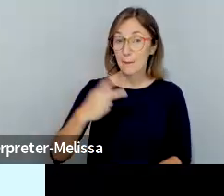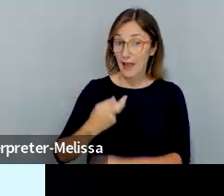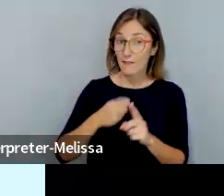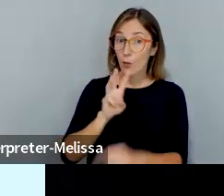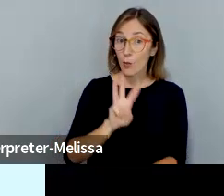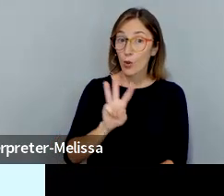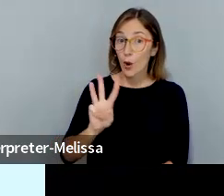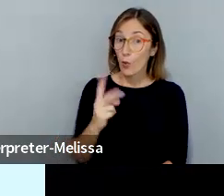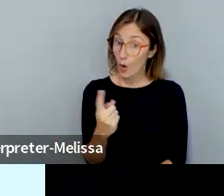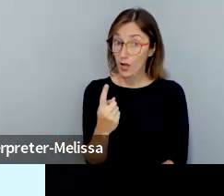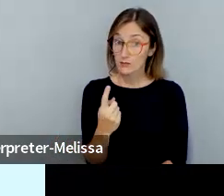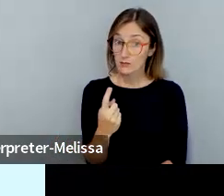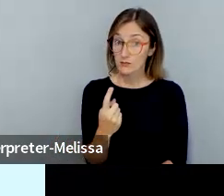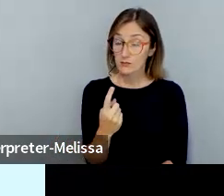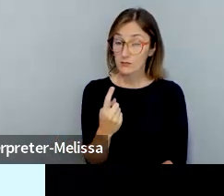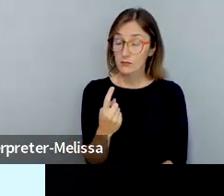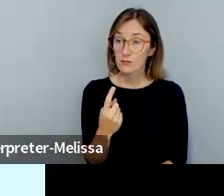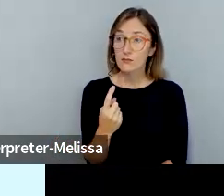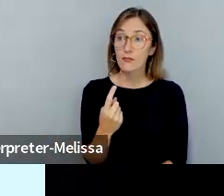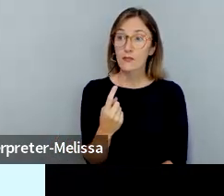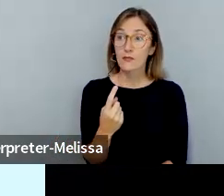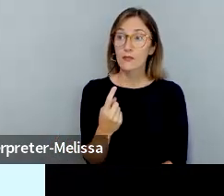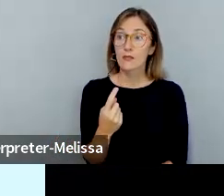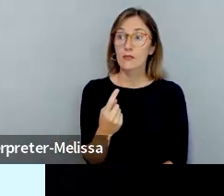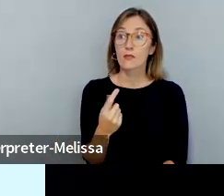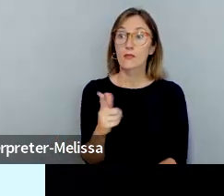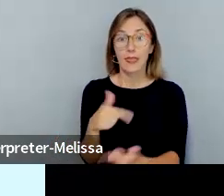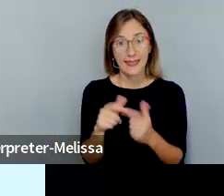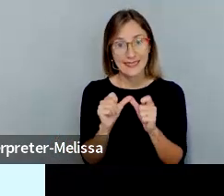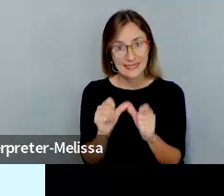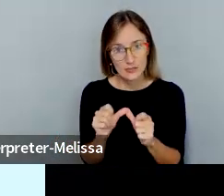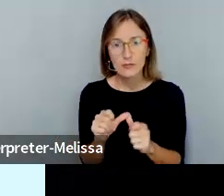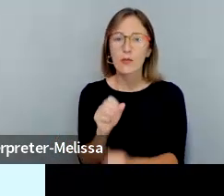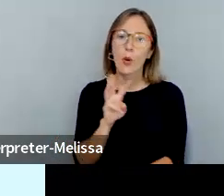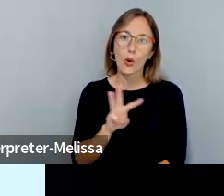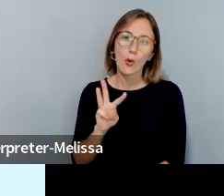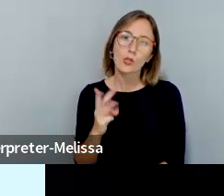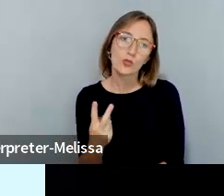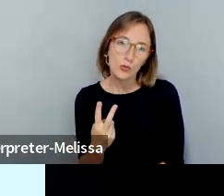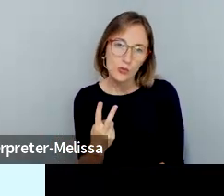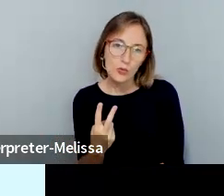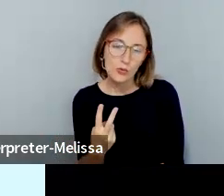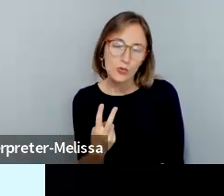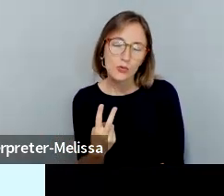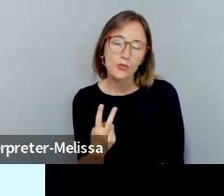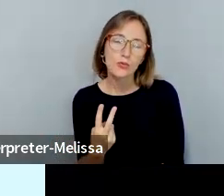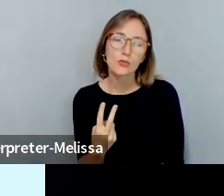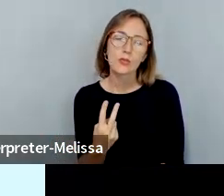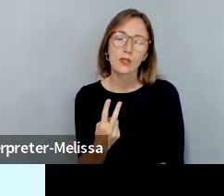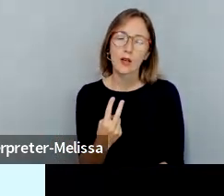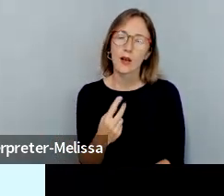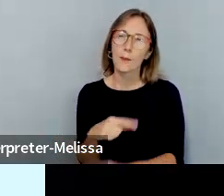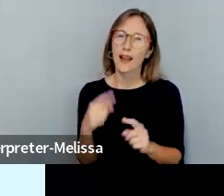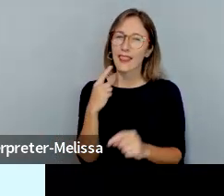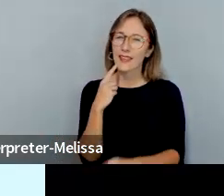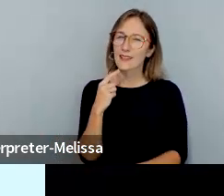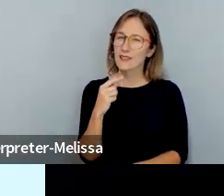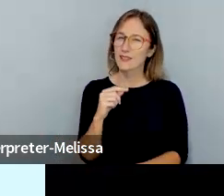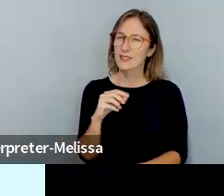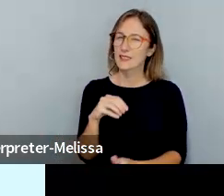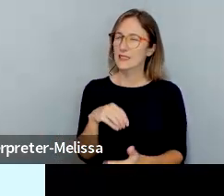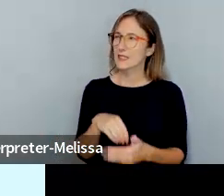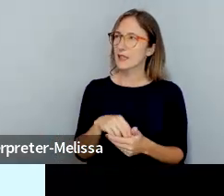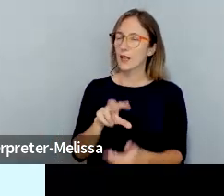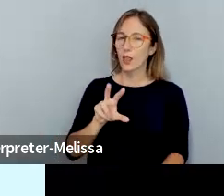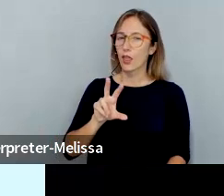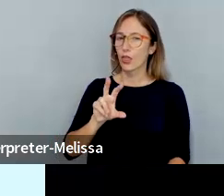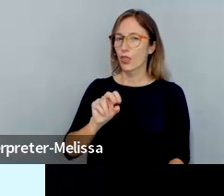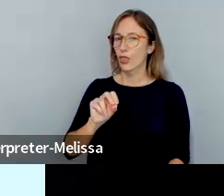some of the advocacy part of things started after disabled veterans came